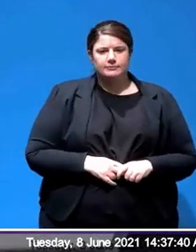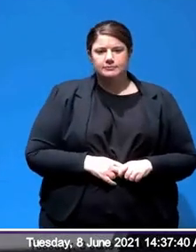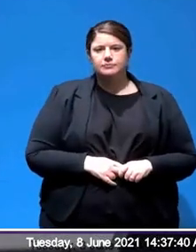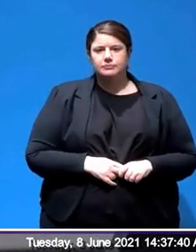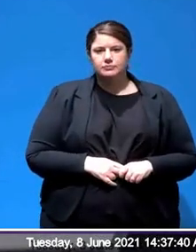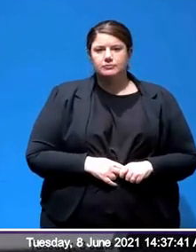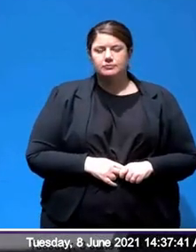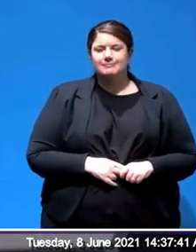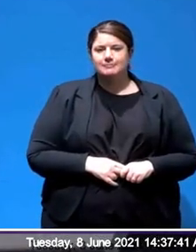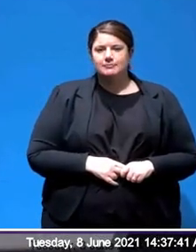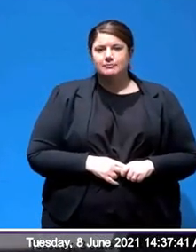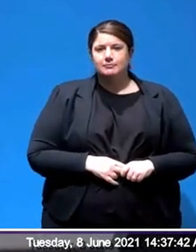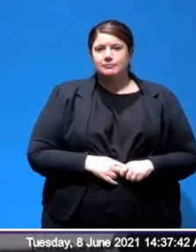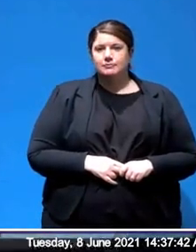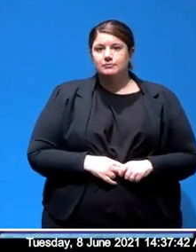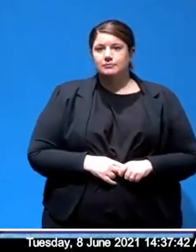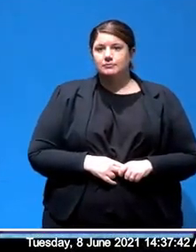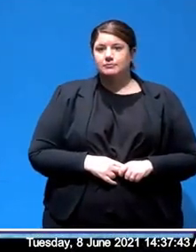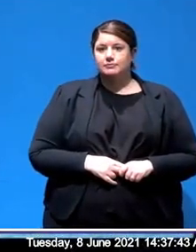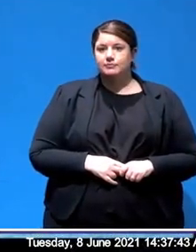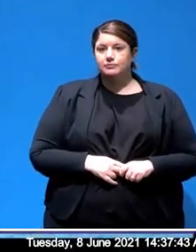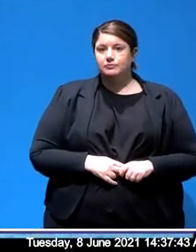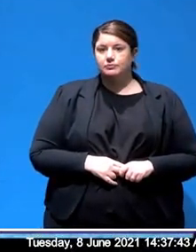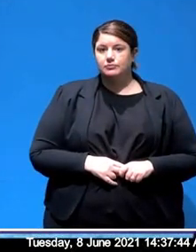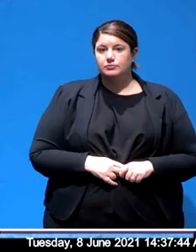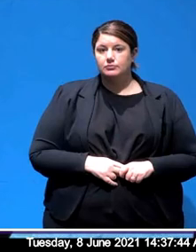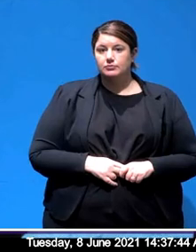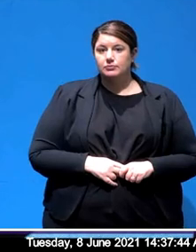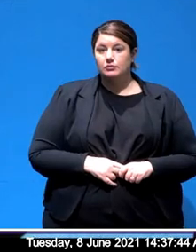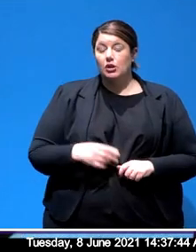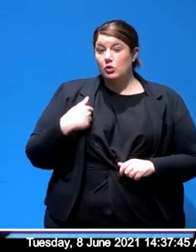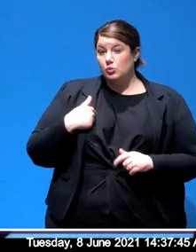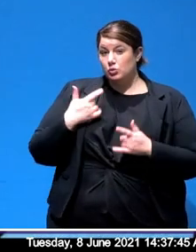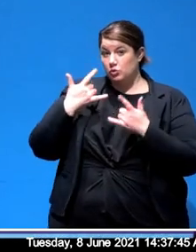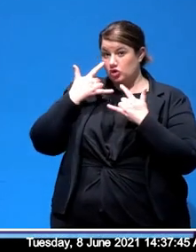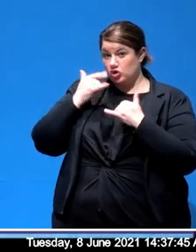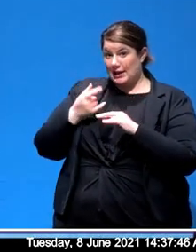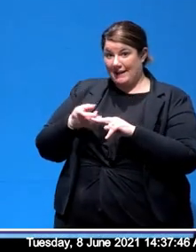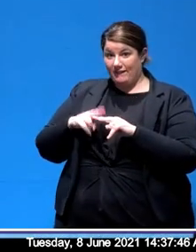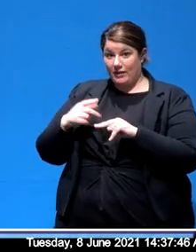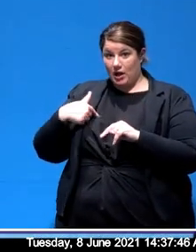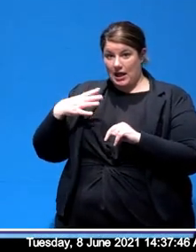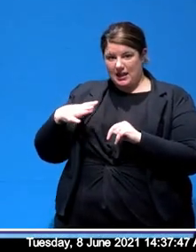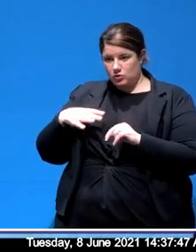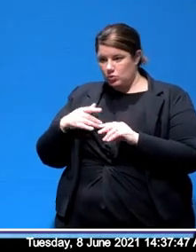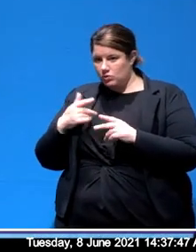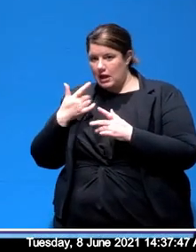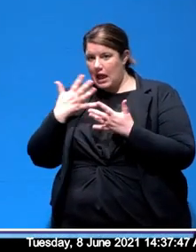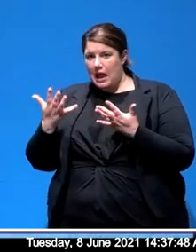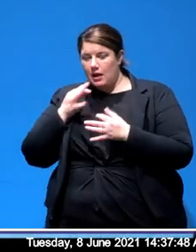I'm going to check with my instructors, Commissioners, if there are other matters I need to cover. I will take one moment while I do that.